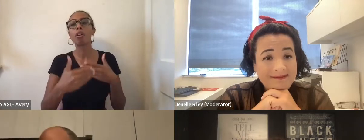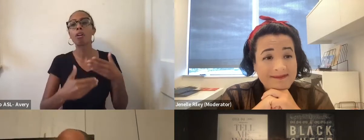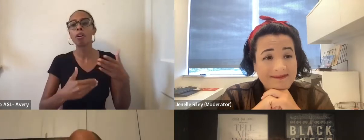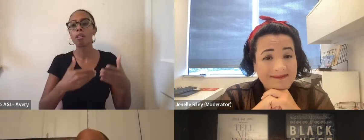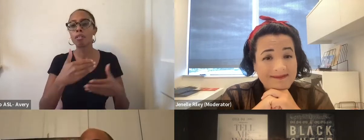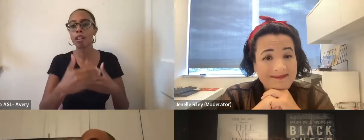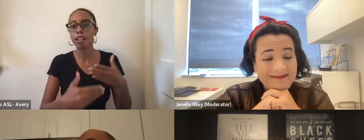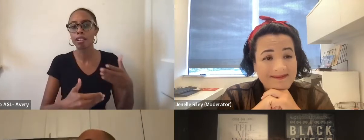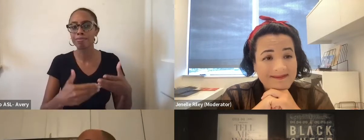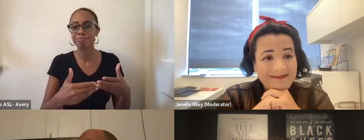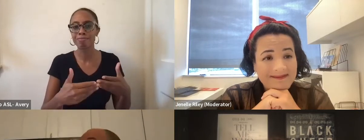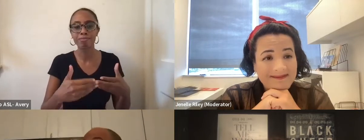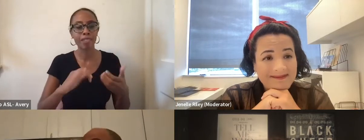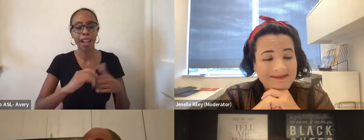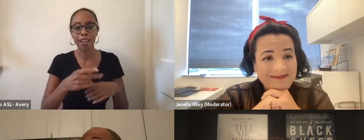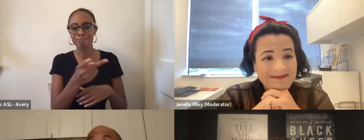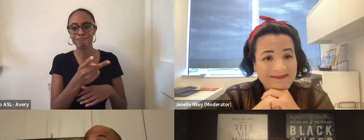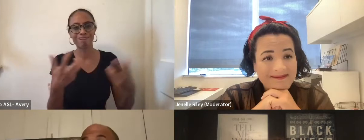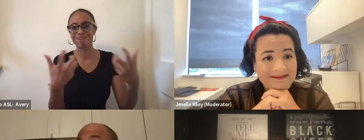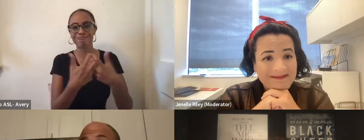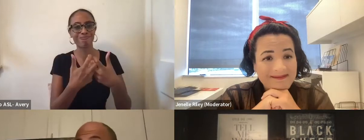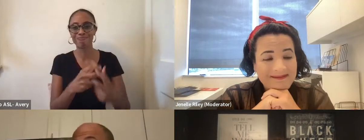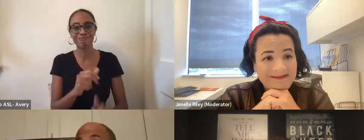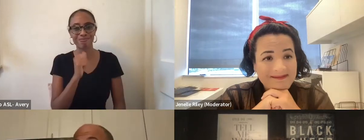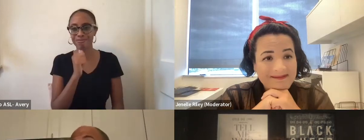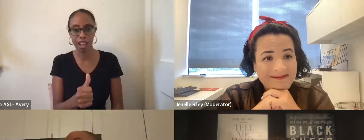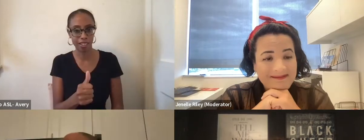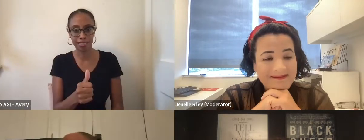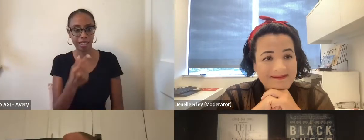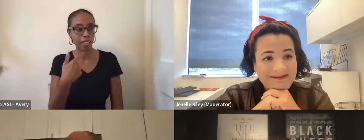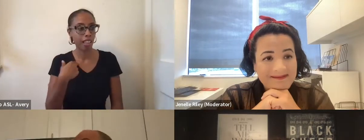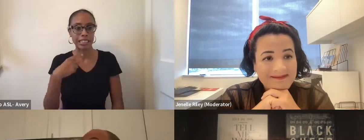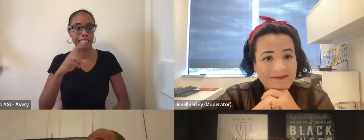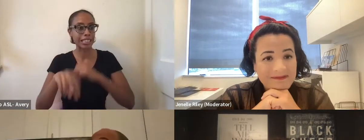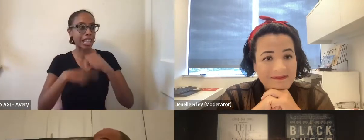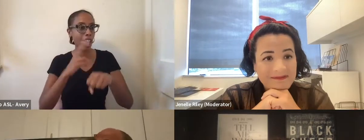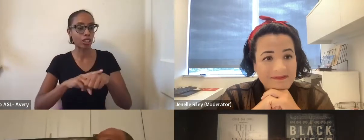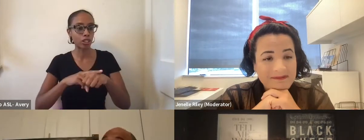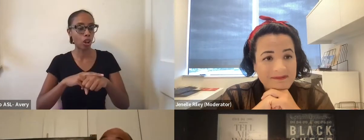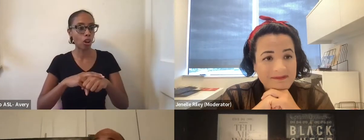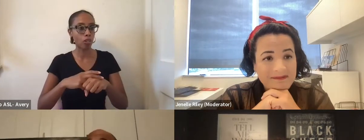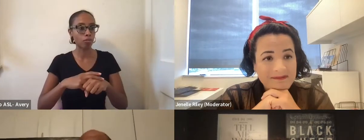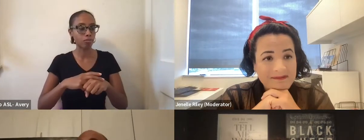about their marriage, and then Diana leading to great irreverence to the institution of the